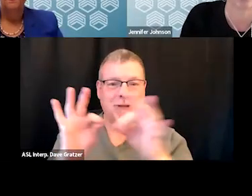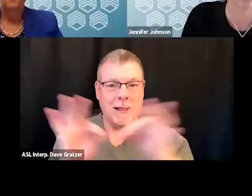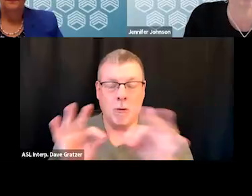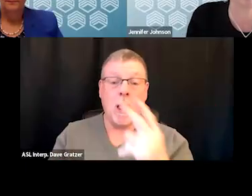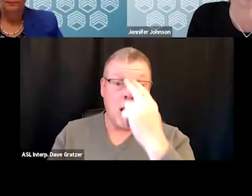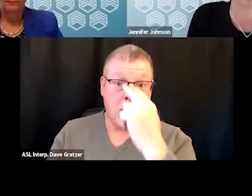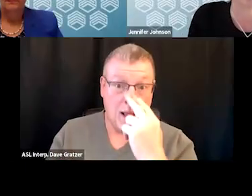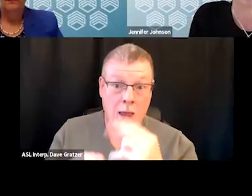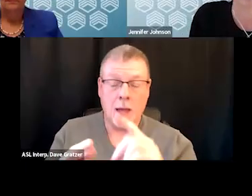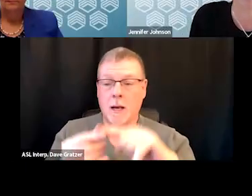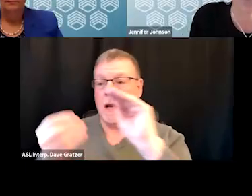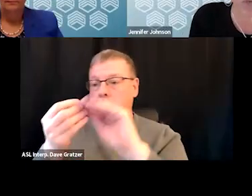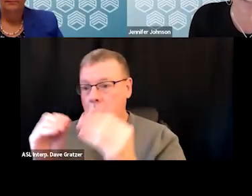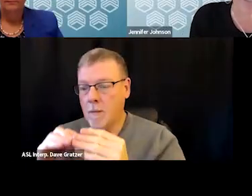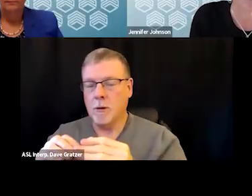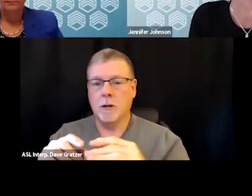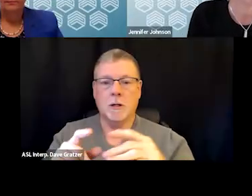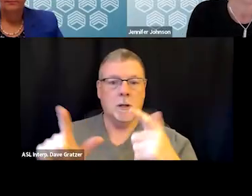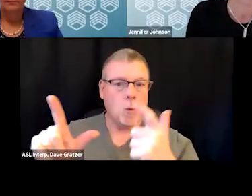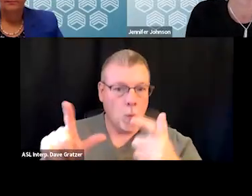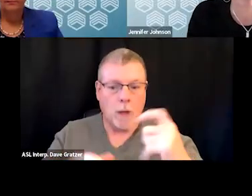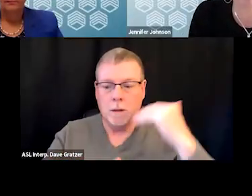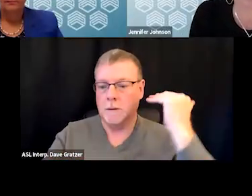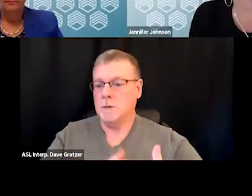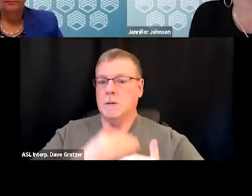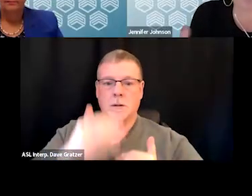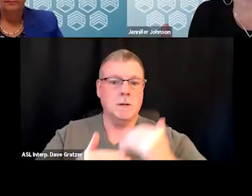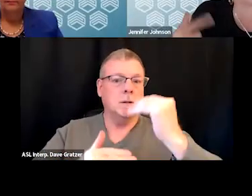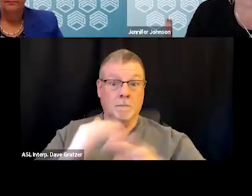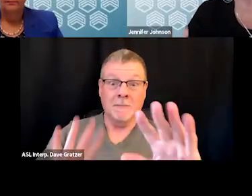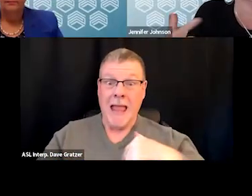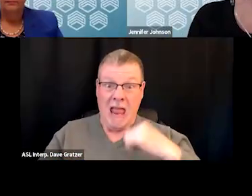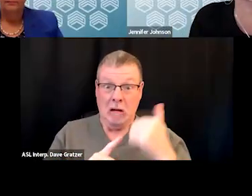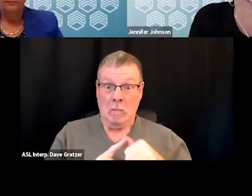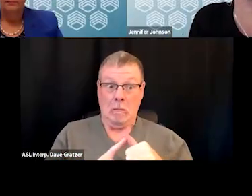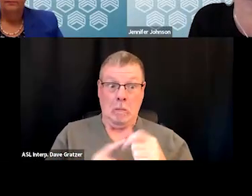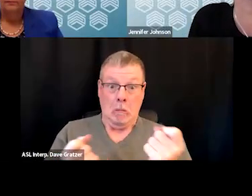It's all sorts of things. It happens quickly. I can remember sometimes not even being able to catch up.